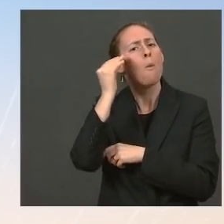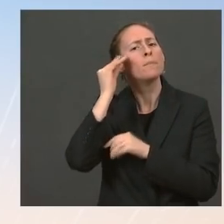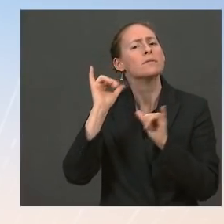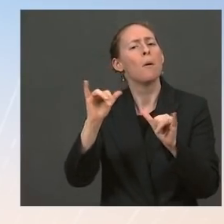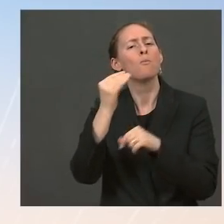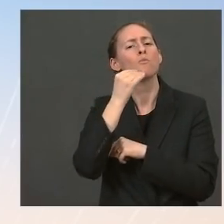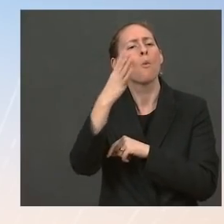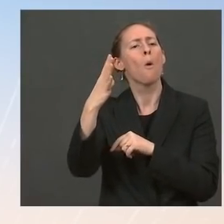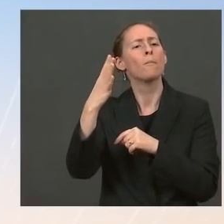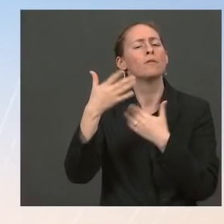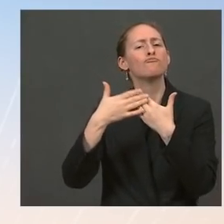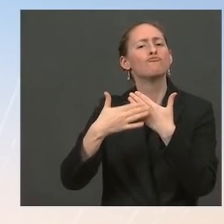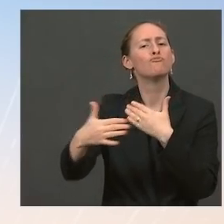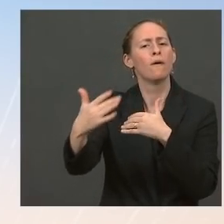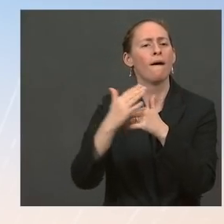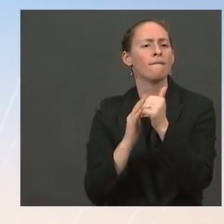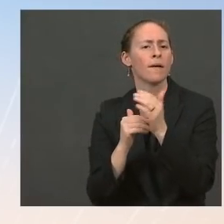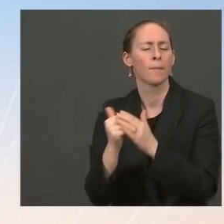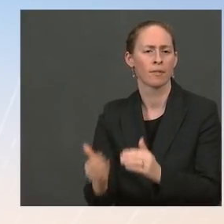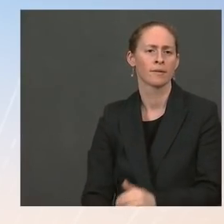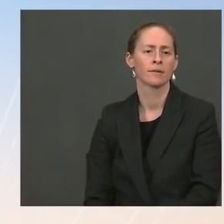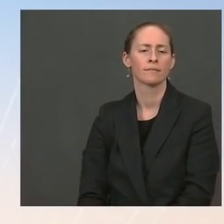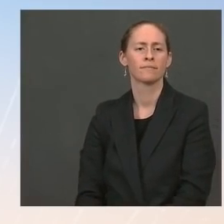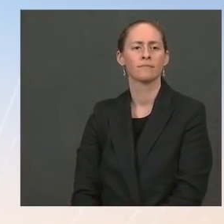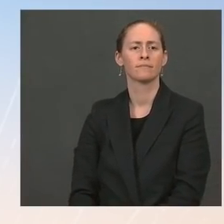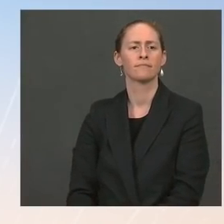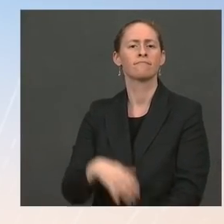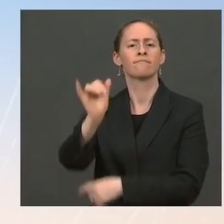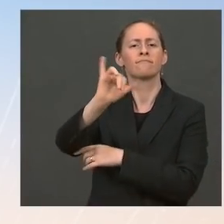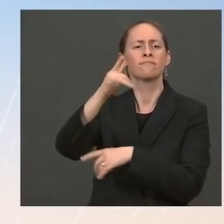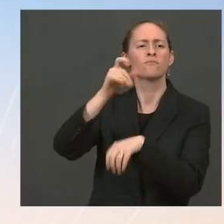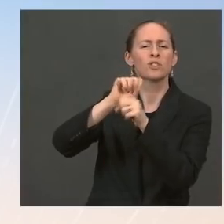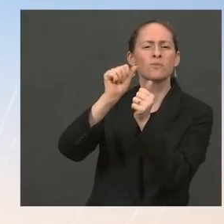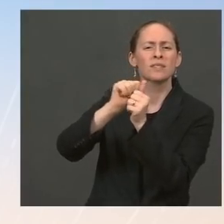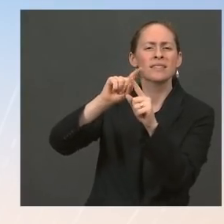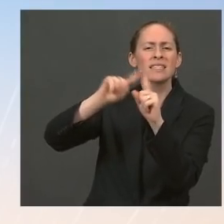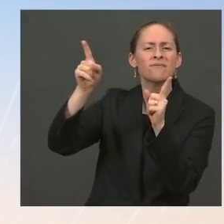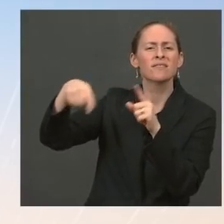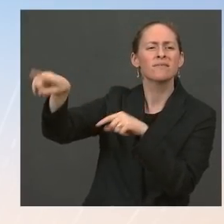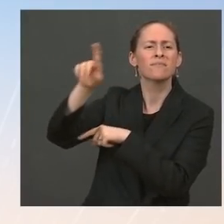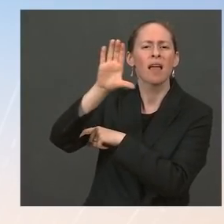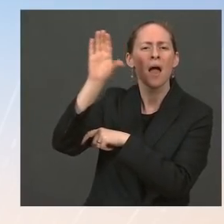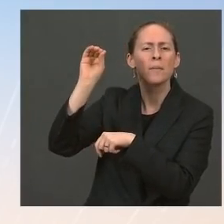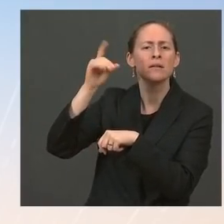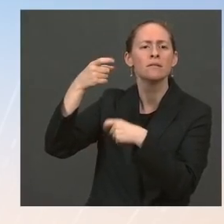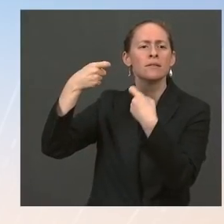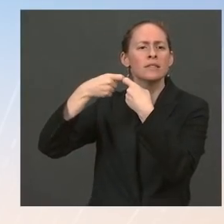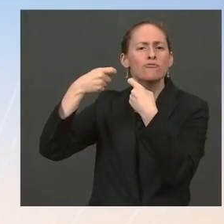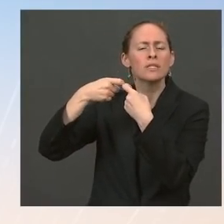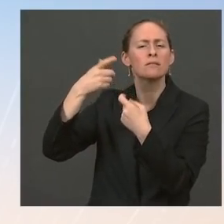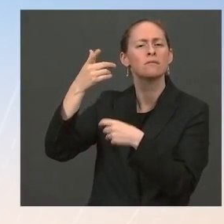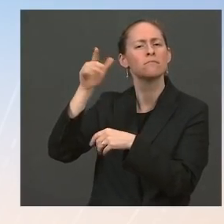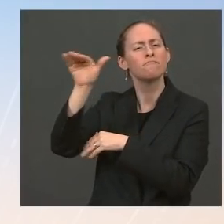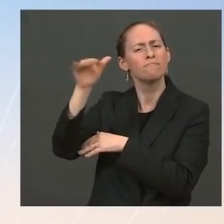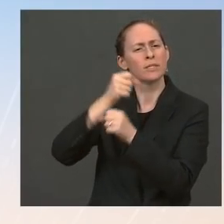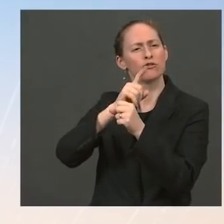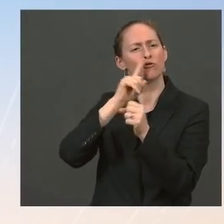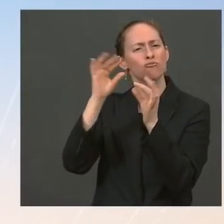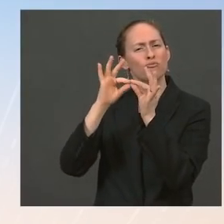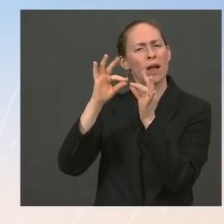to help address that as well. I have a couple of other things, but I'm going to stop there because I just want to get to your questions. Go ahead.